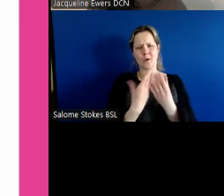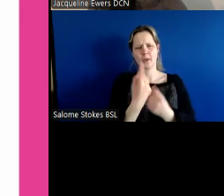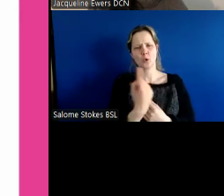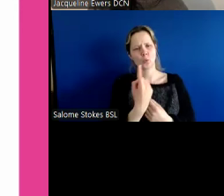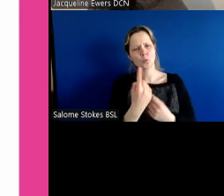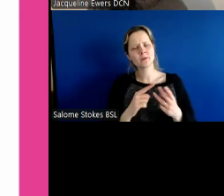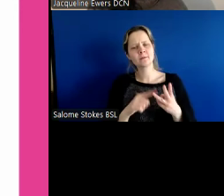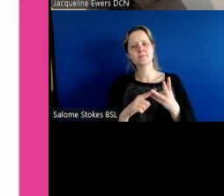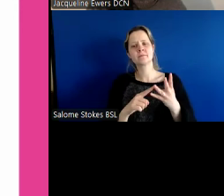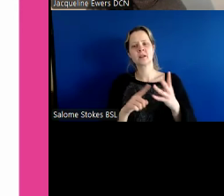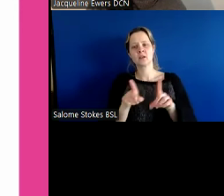Reinforcing your brand values.